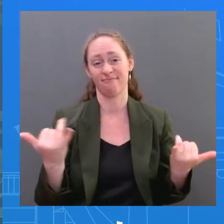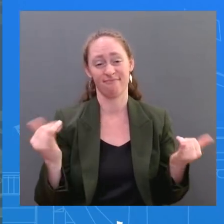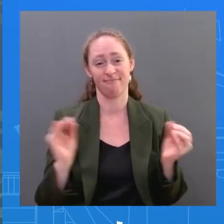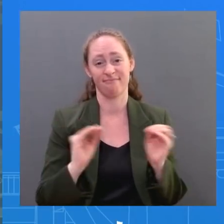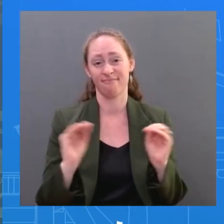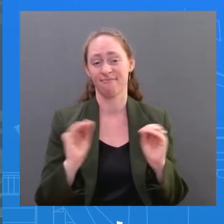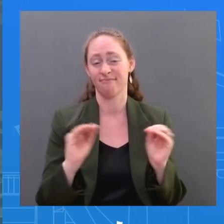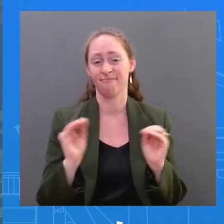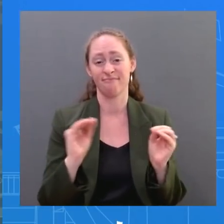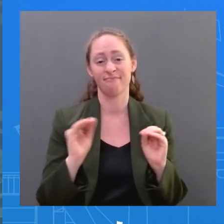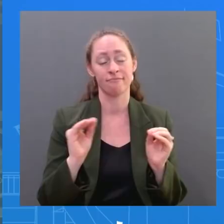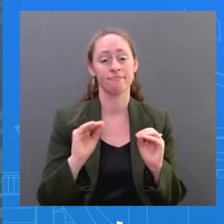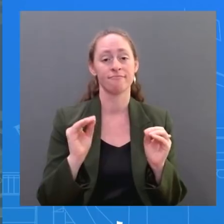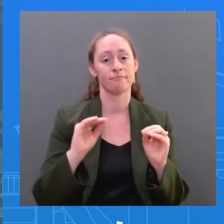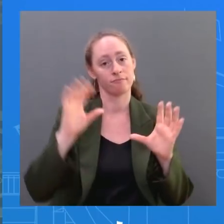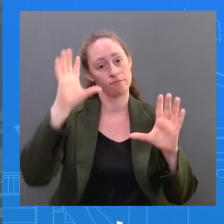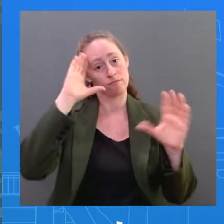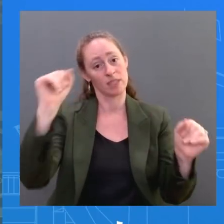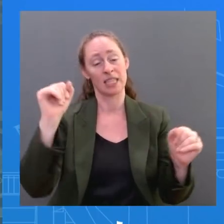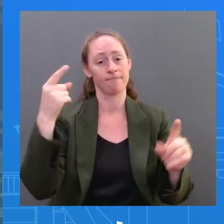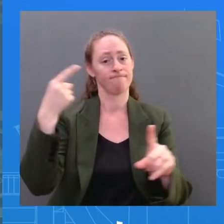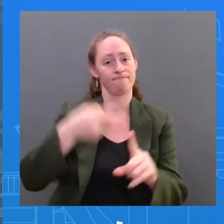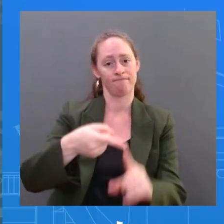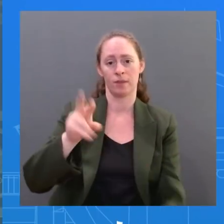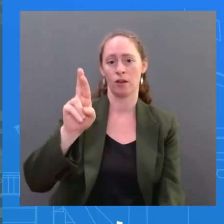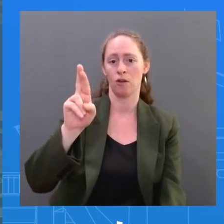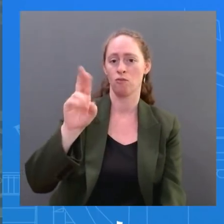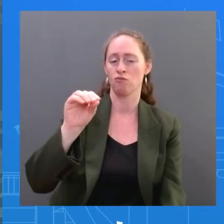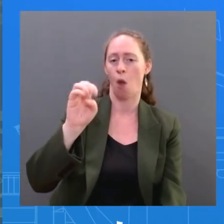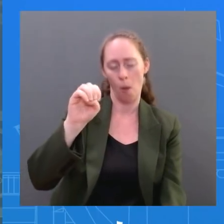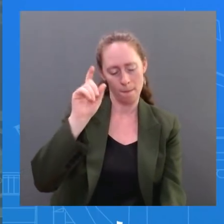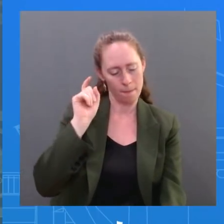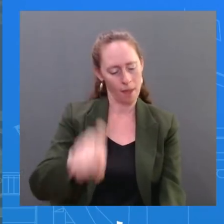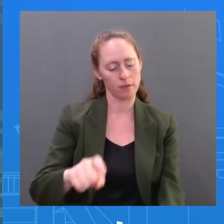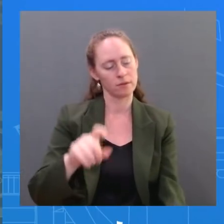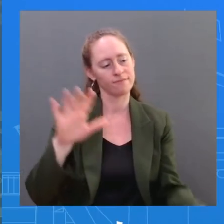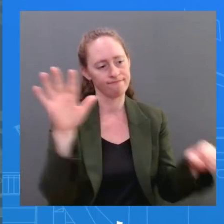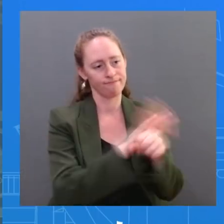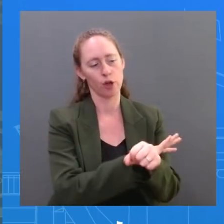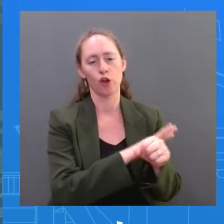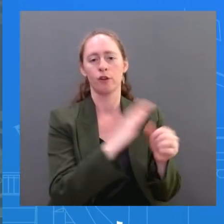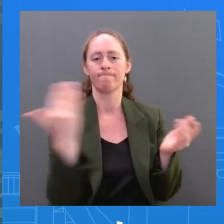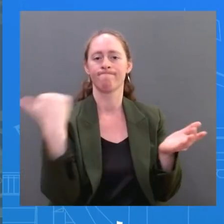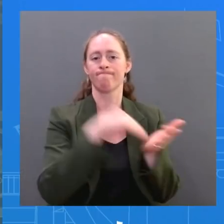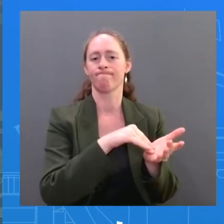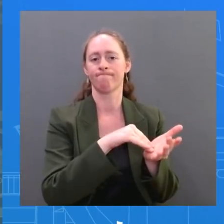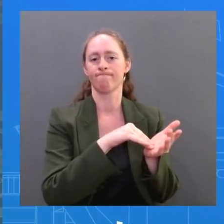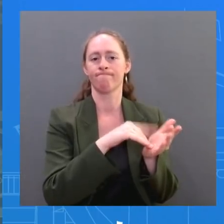And that is what is going to bring back the rights of women and the freedoms that women have.